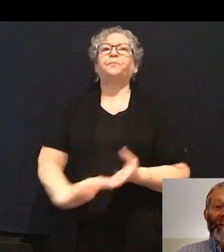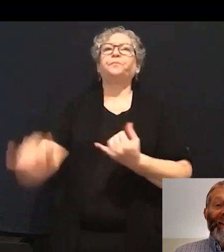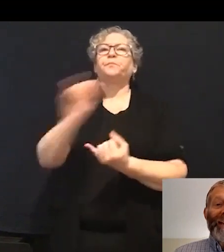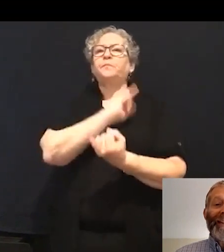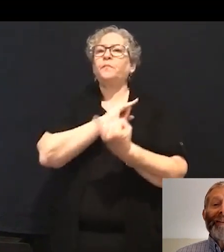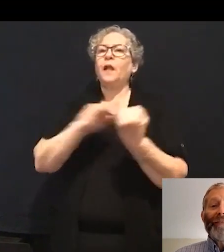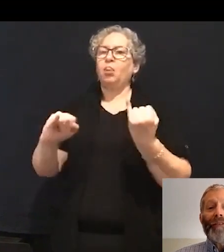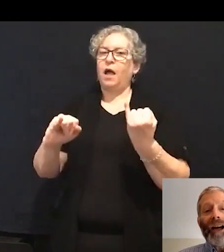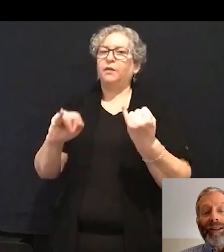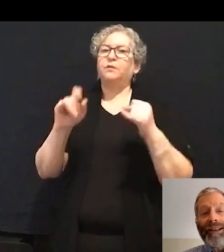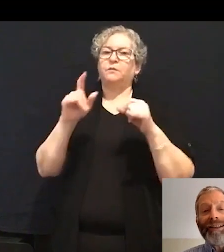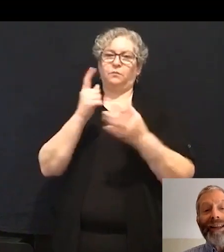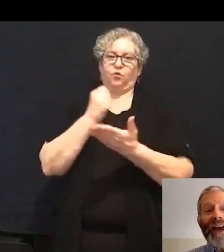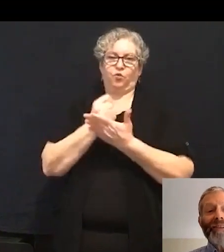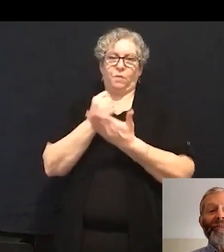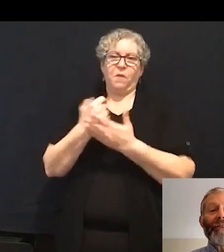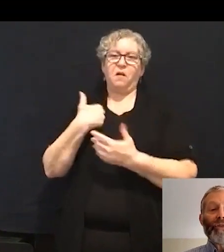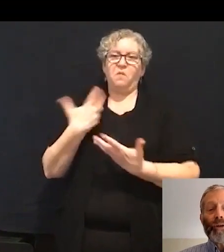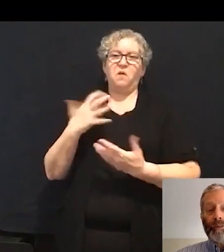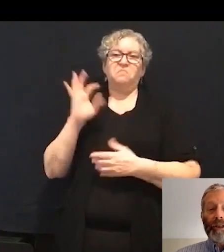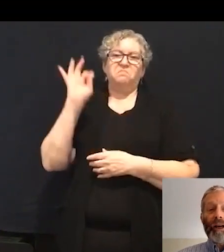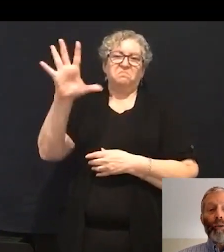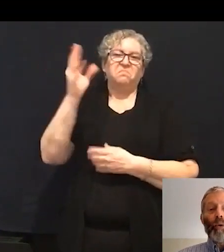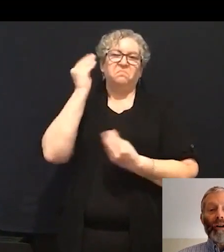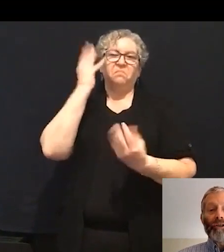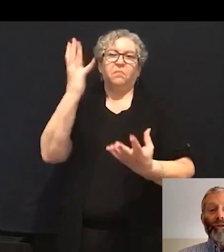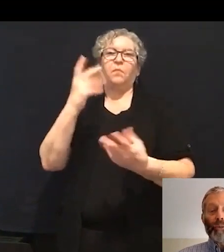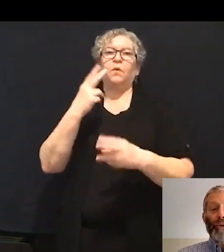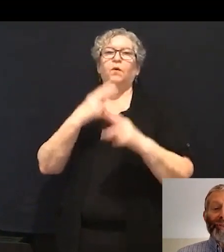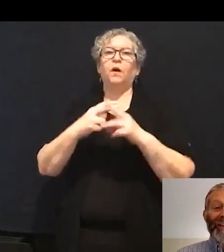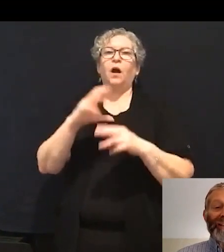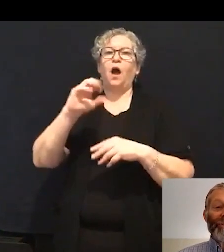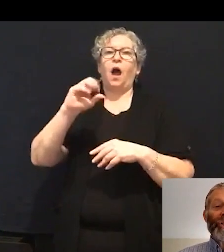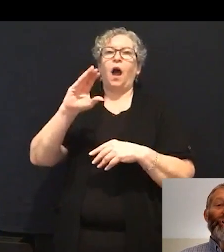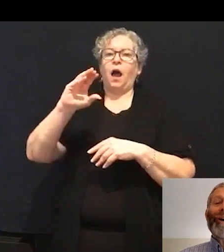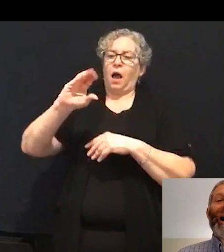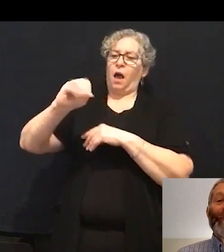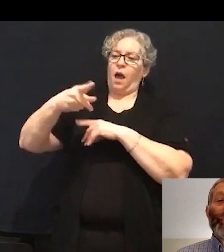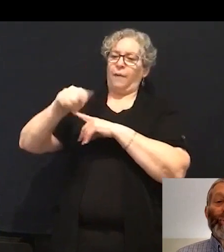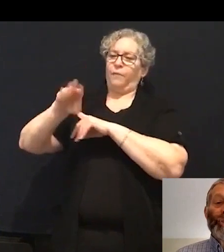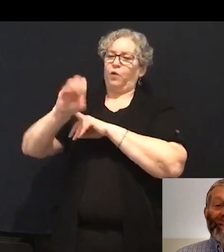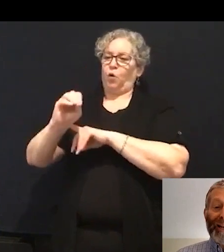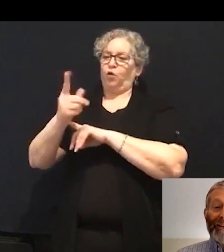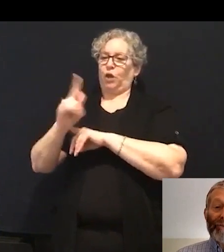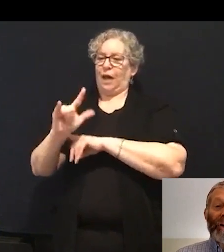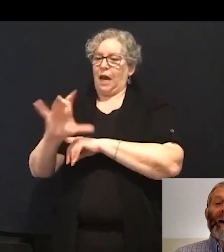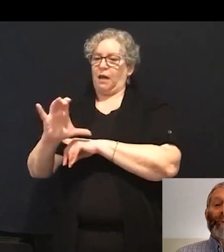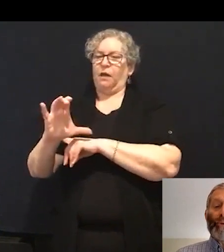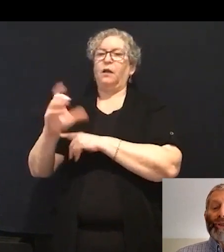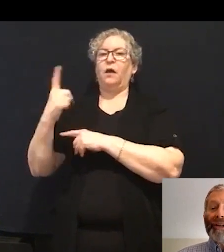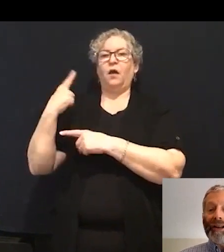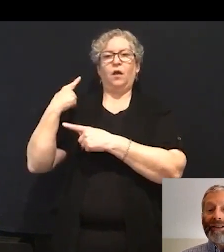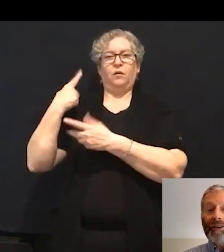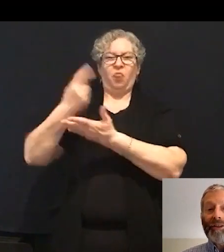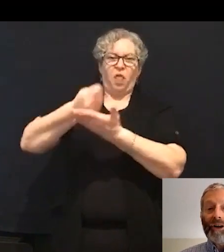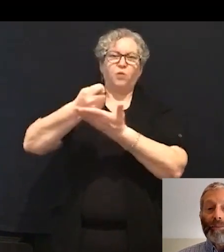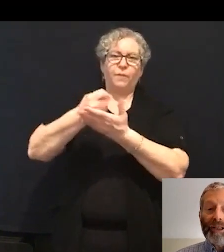And then finally, the last treatment I wanted to present is called optogenetics or optogenetic therapies.